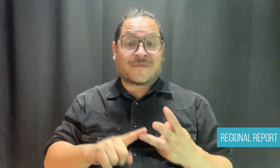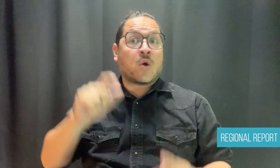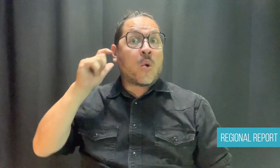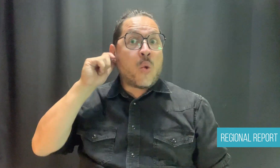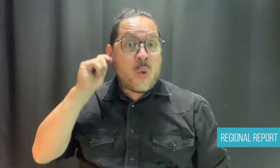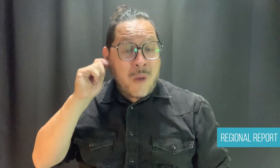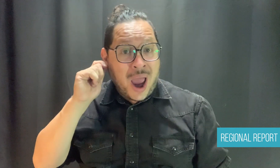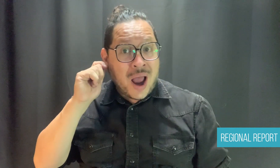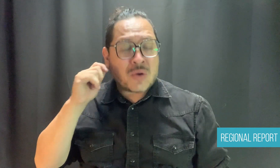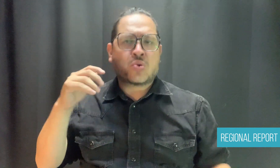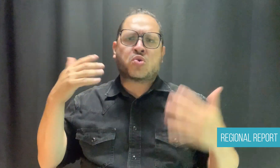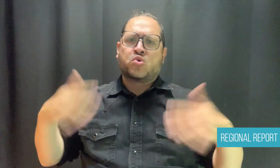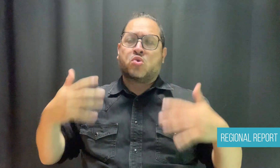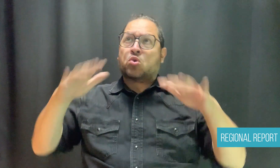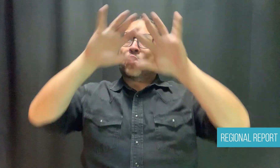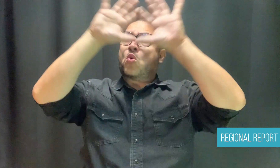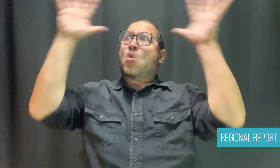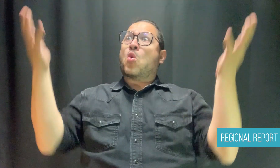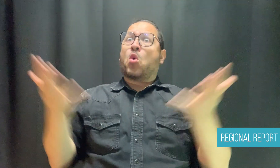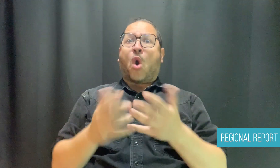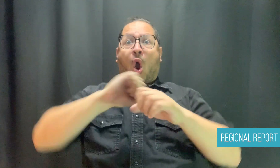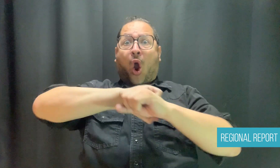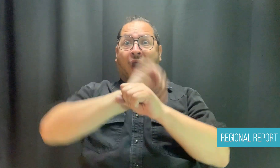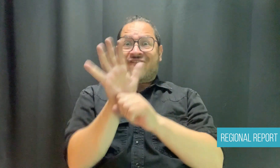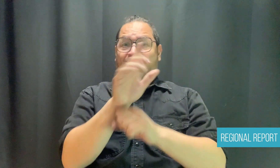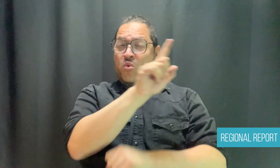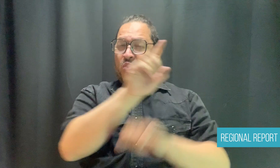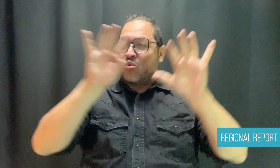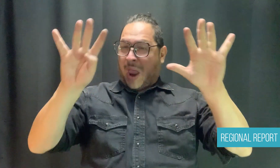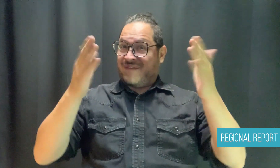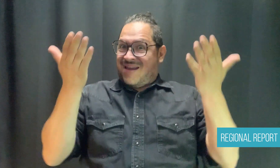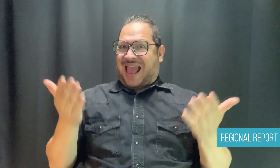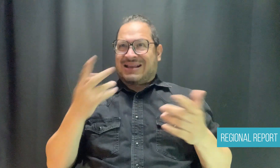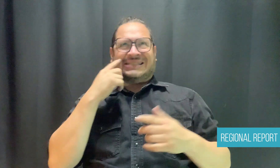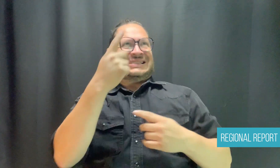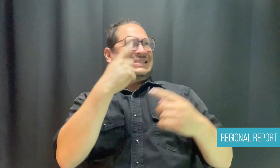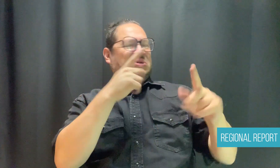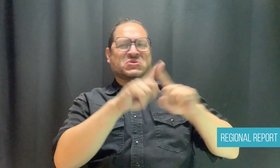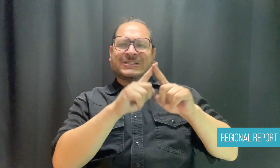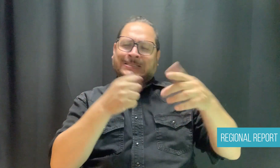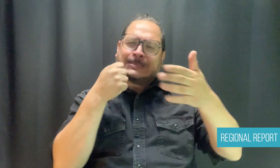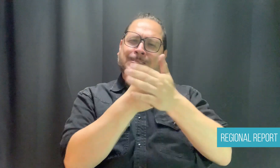her finances while thriving her business. She is one